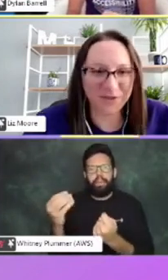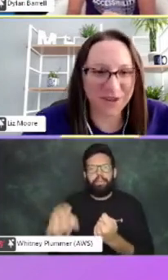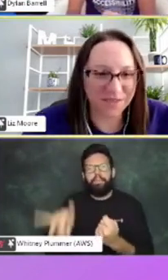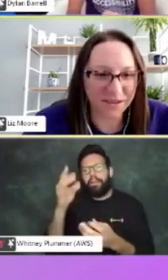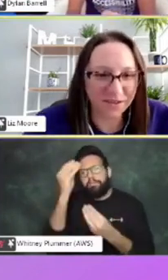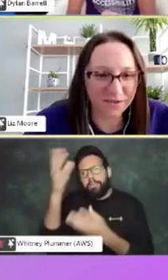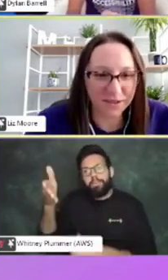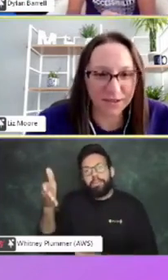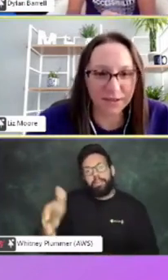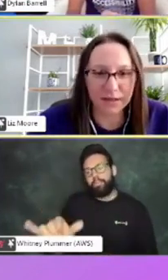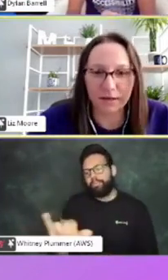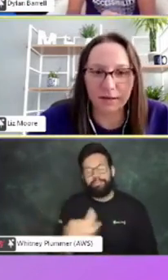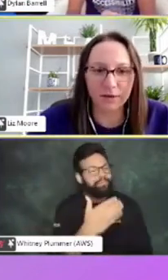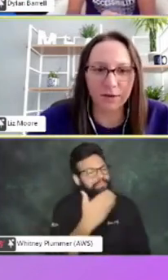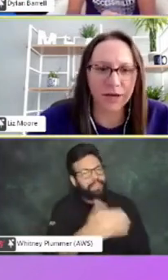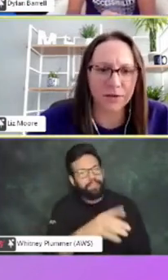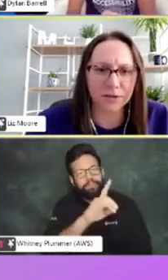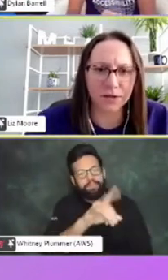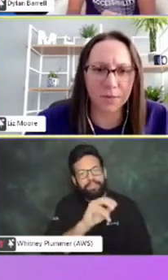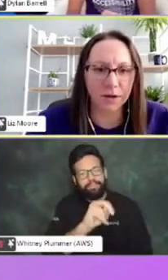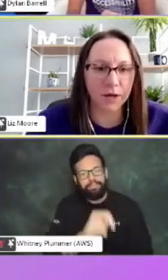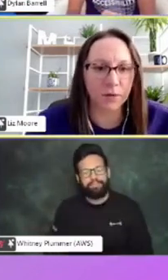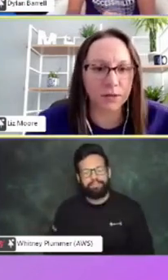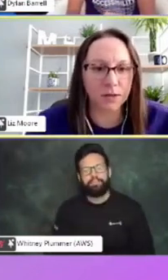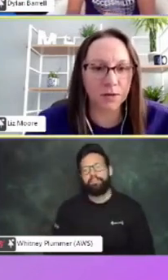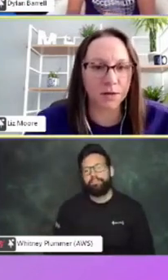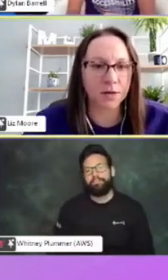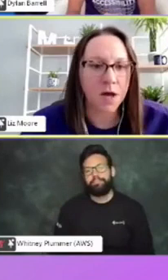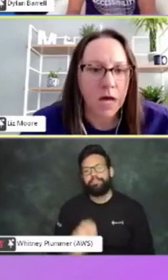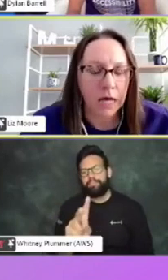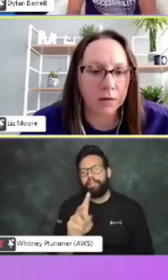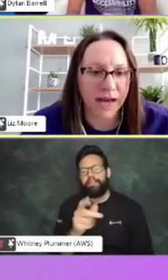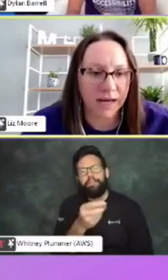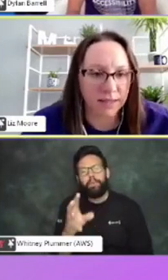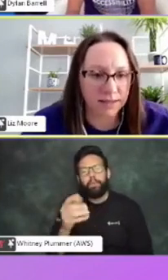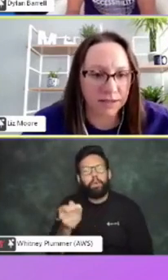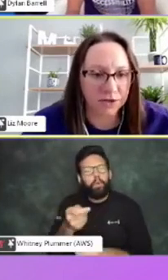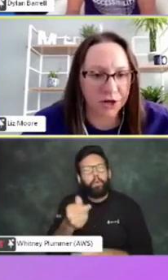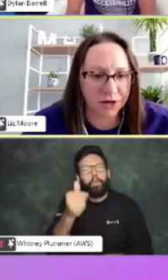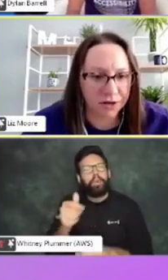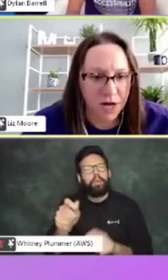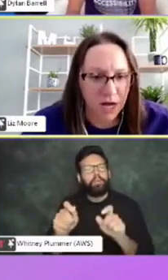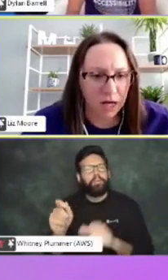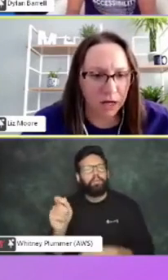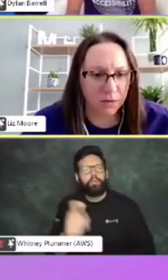Great. Thank you, Dylan. Okay, there's a couple of quick ones here on the axe extension.